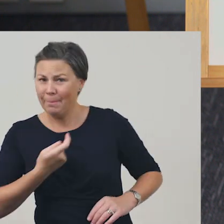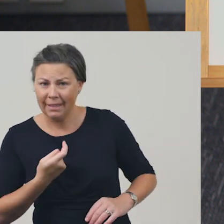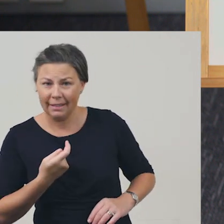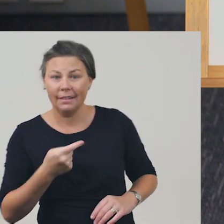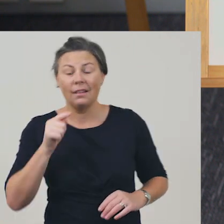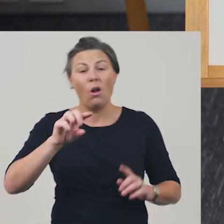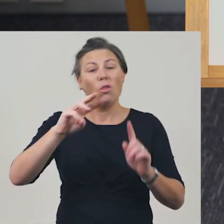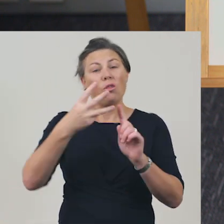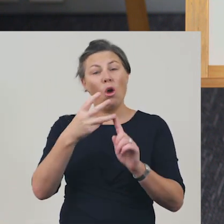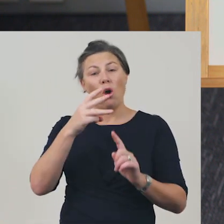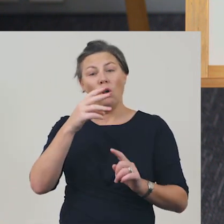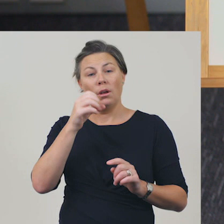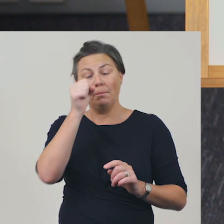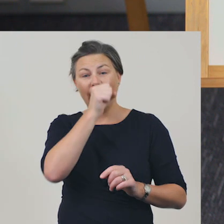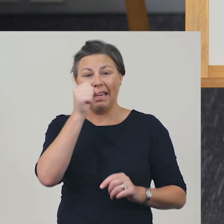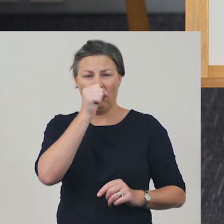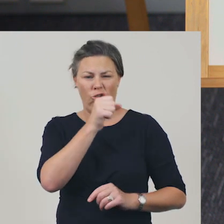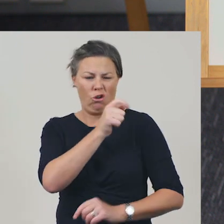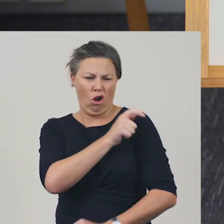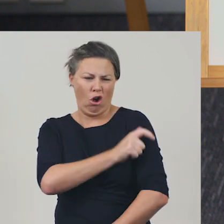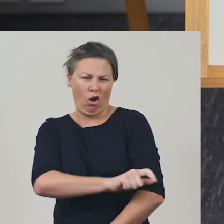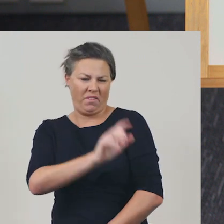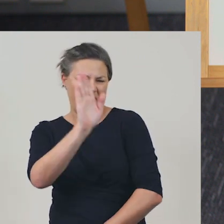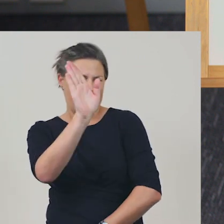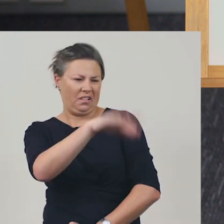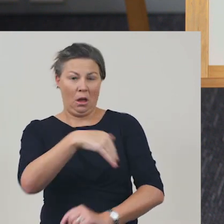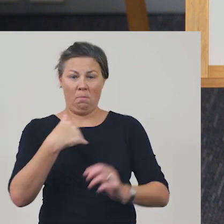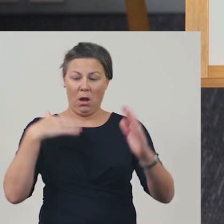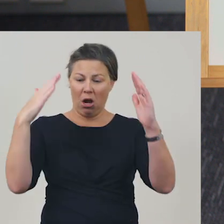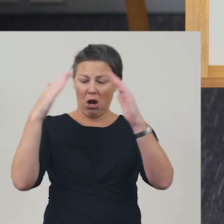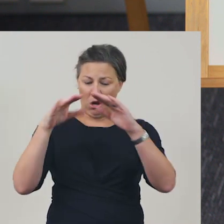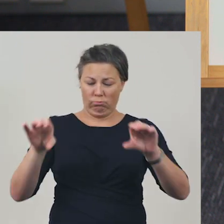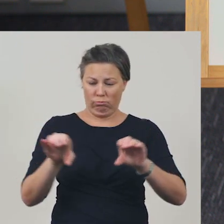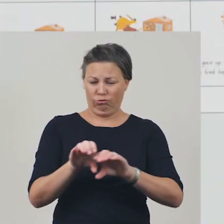The third little pig told the others that they would be safe in her house.